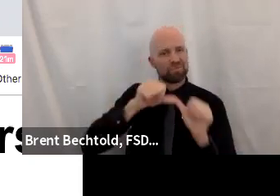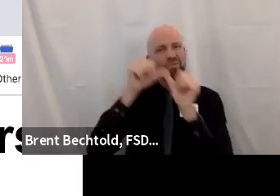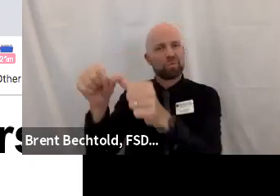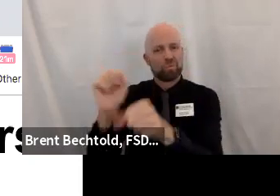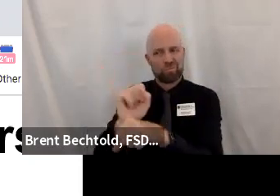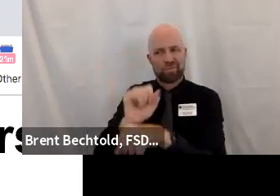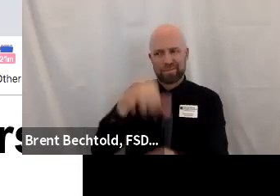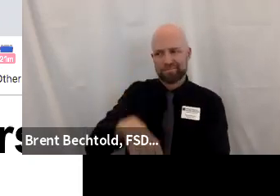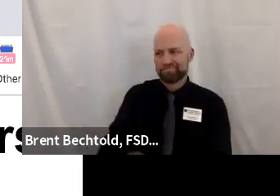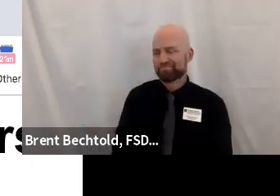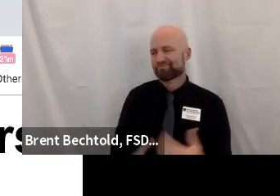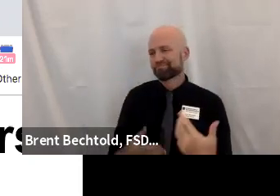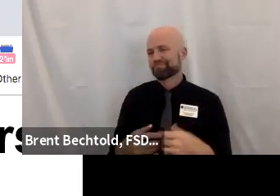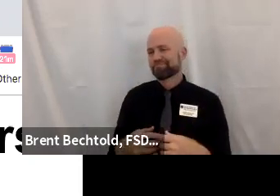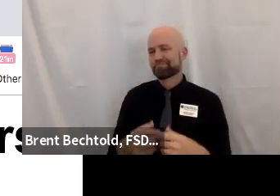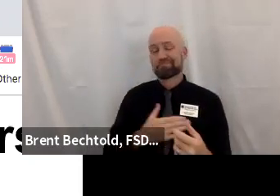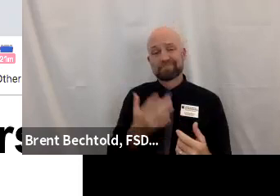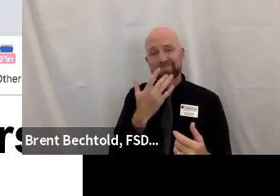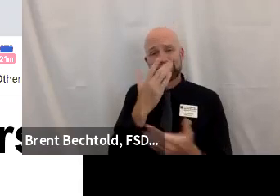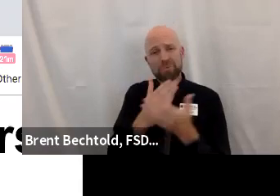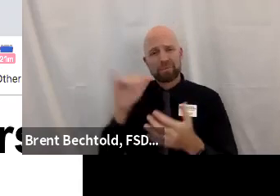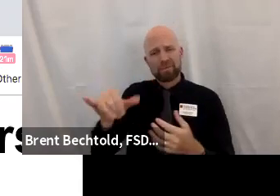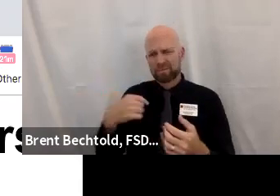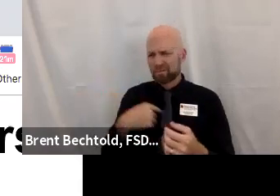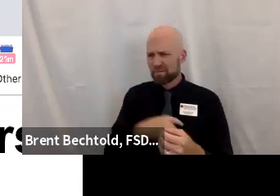Even after students graduate, they should continue practicing this.